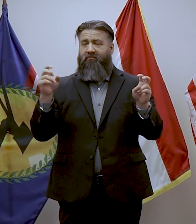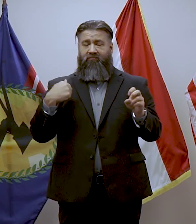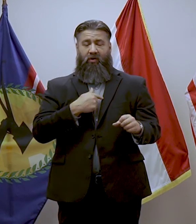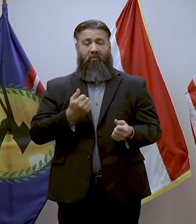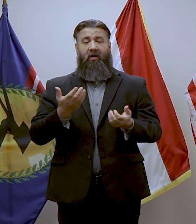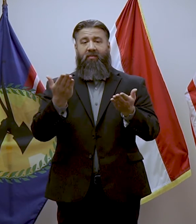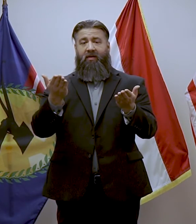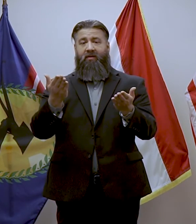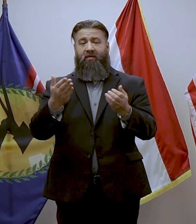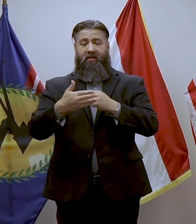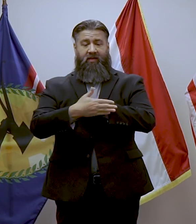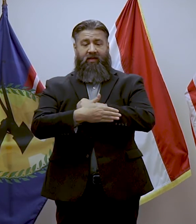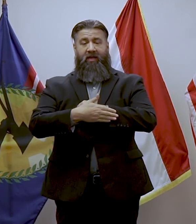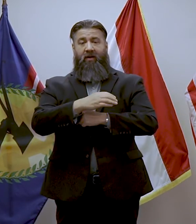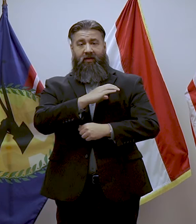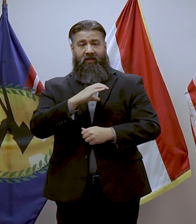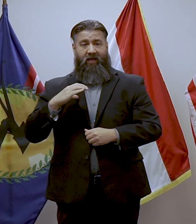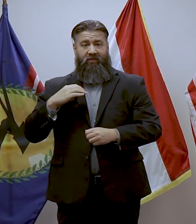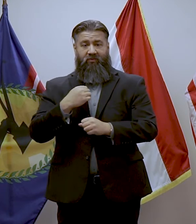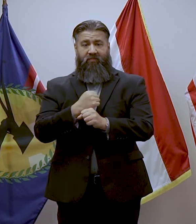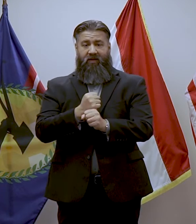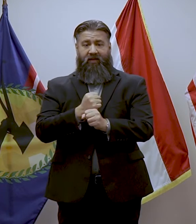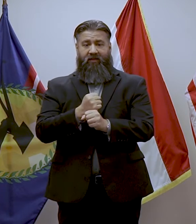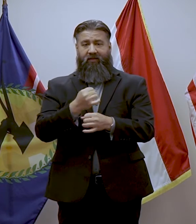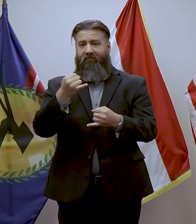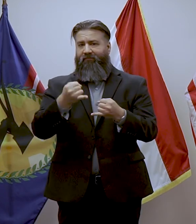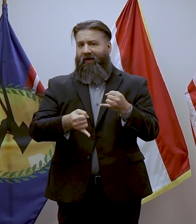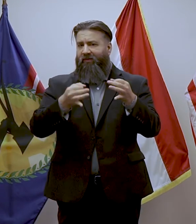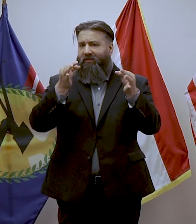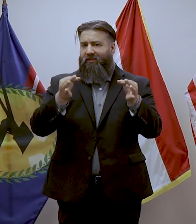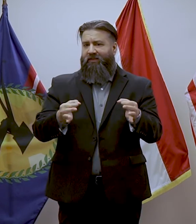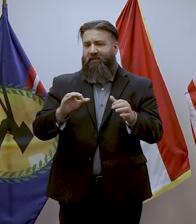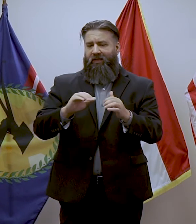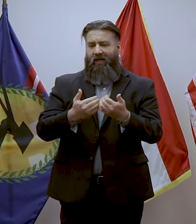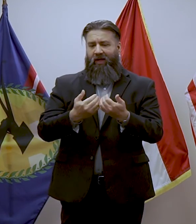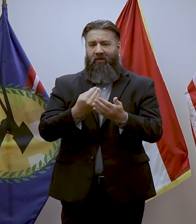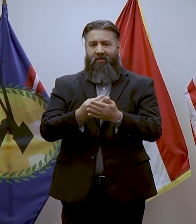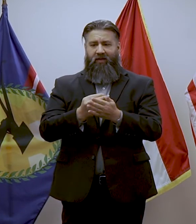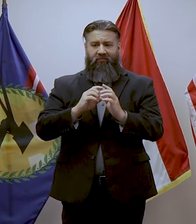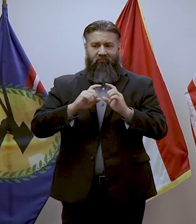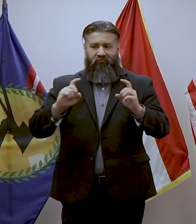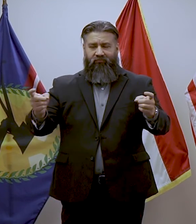The County Council will make the determination on how this money is appropriated.